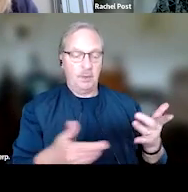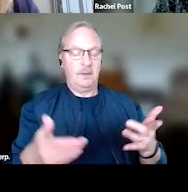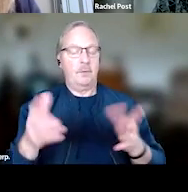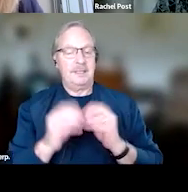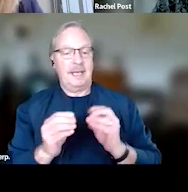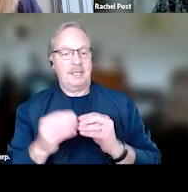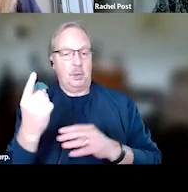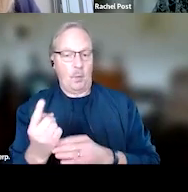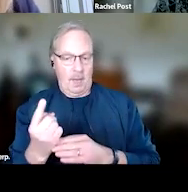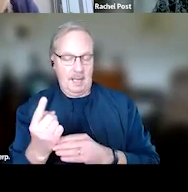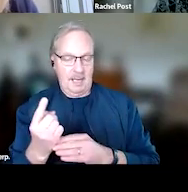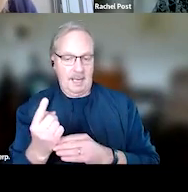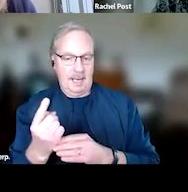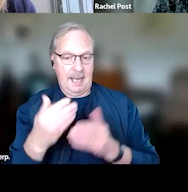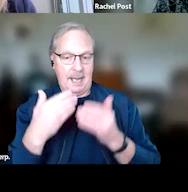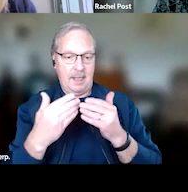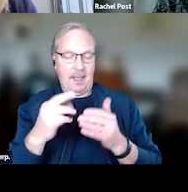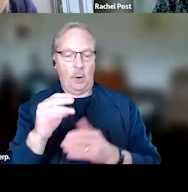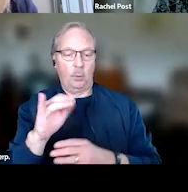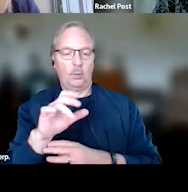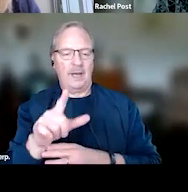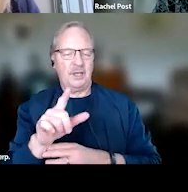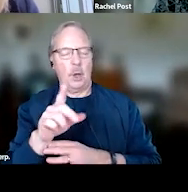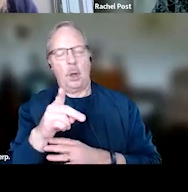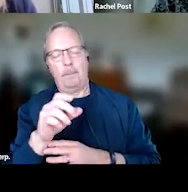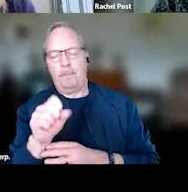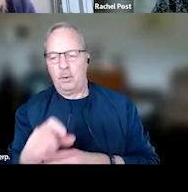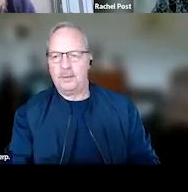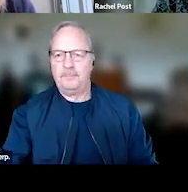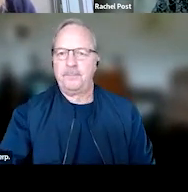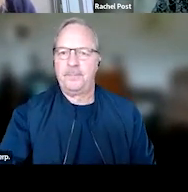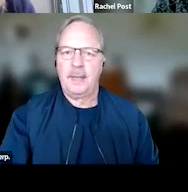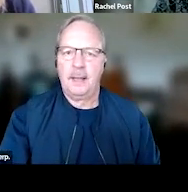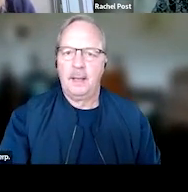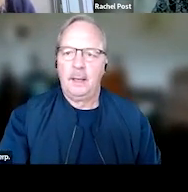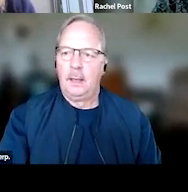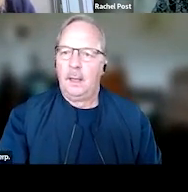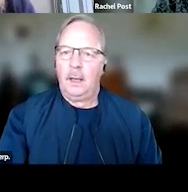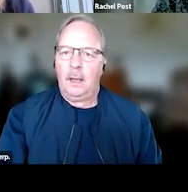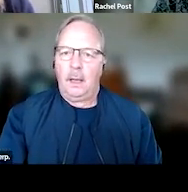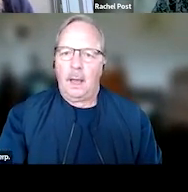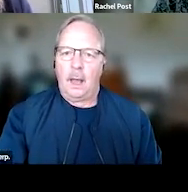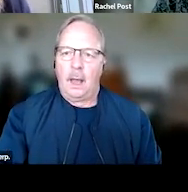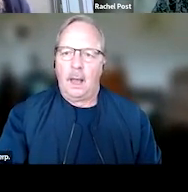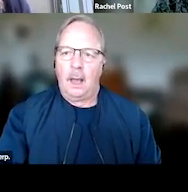And to thank Rachel Post and Theresa Young from the Technical Assistance Collaborative who have done just a ton of work